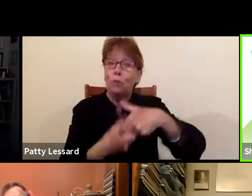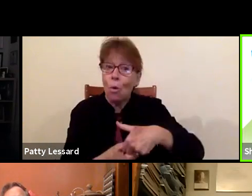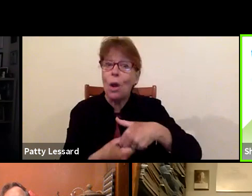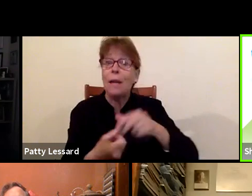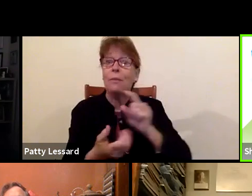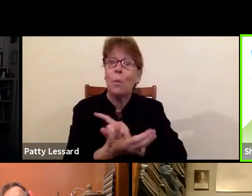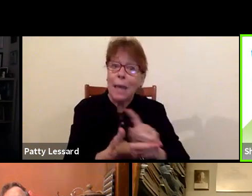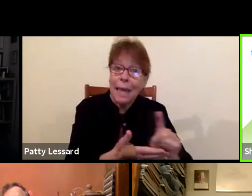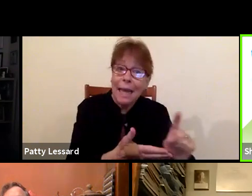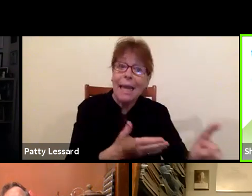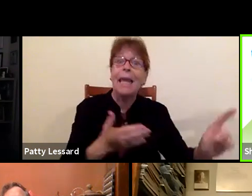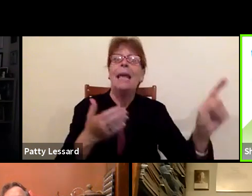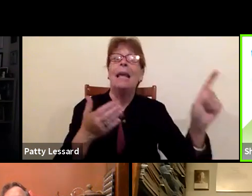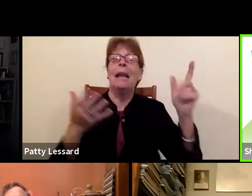And